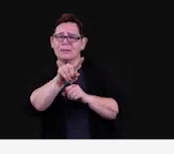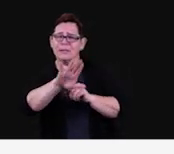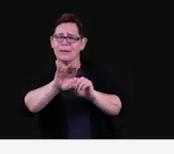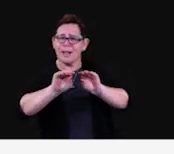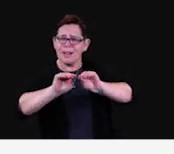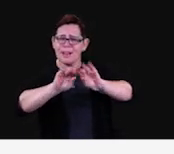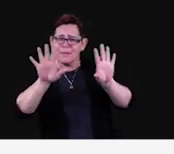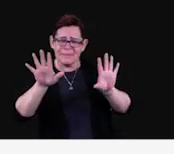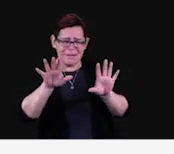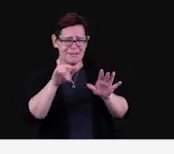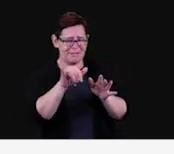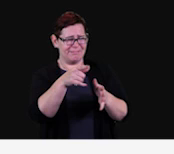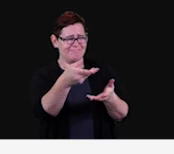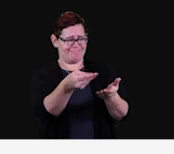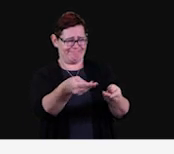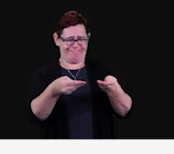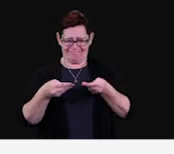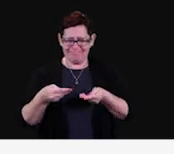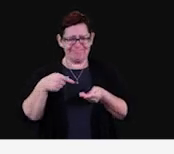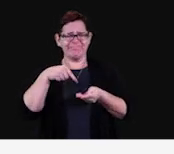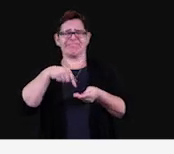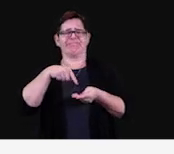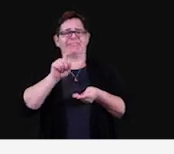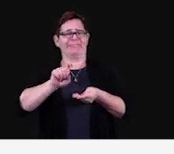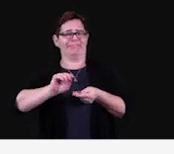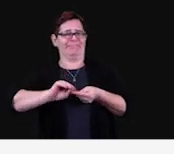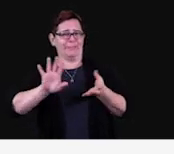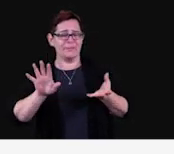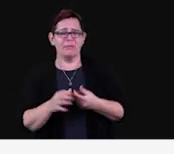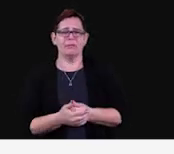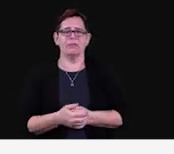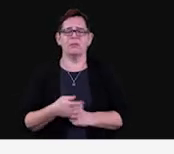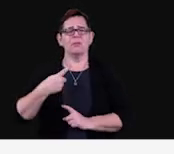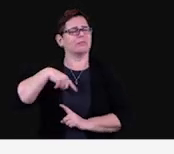We will not ask you for your bank account number, credit card